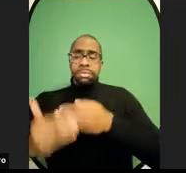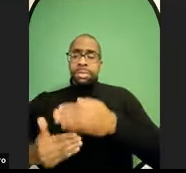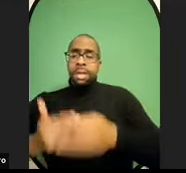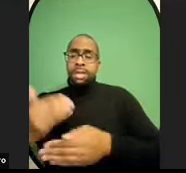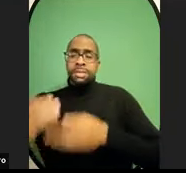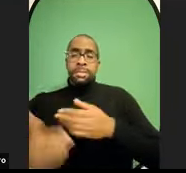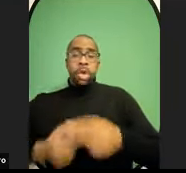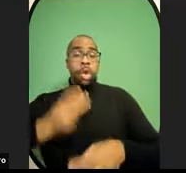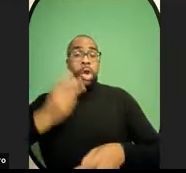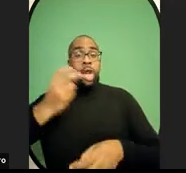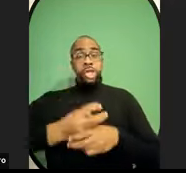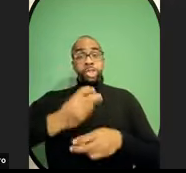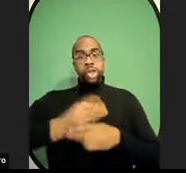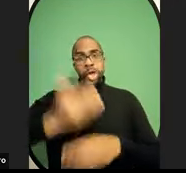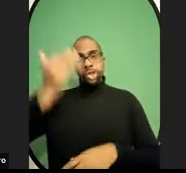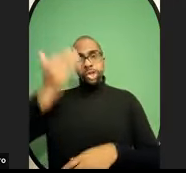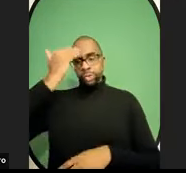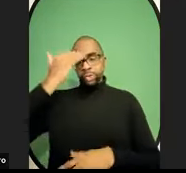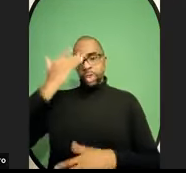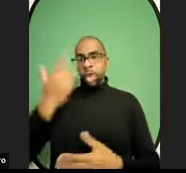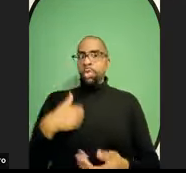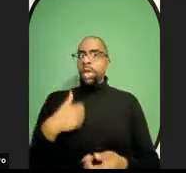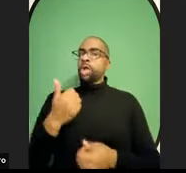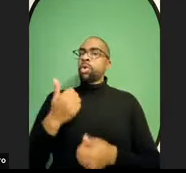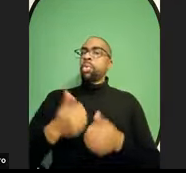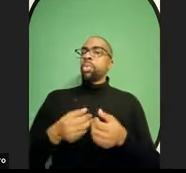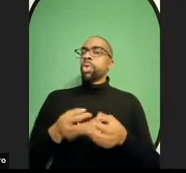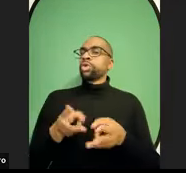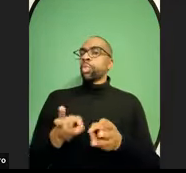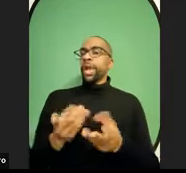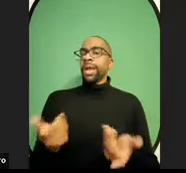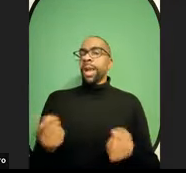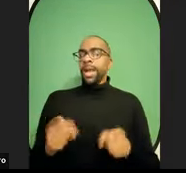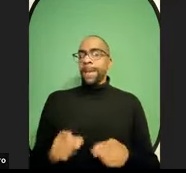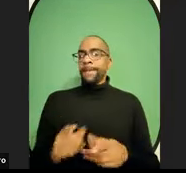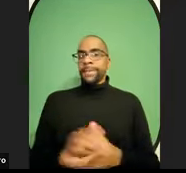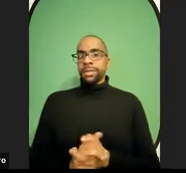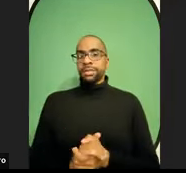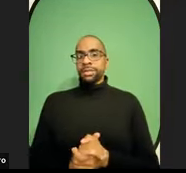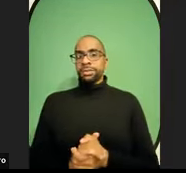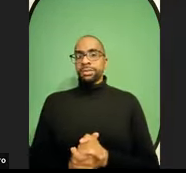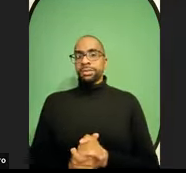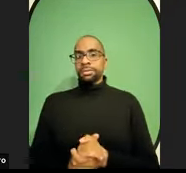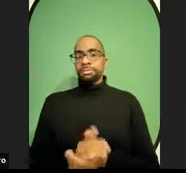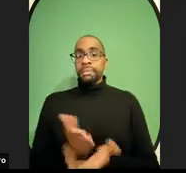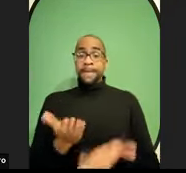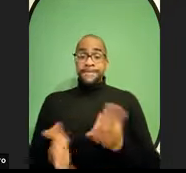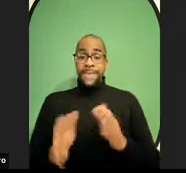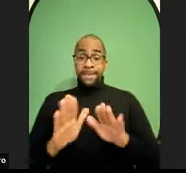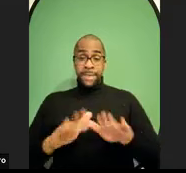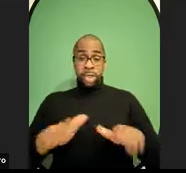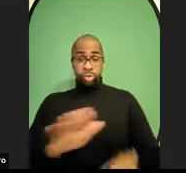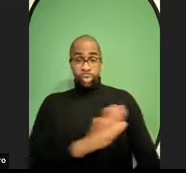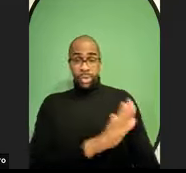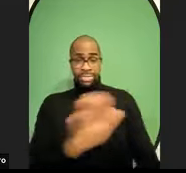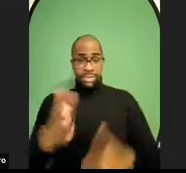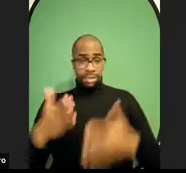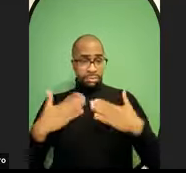ose lines. so we'll have to see how this progresses, it's hard to know you to know, you know which way this will go and also how this will go and also how the kids immune system. , maybe